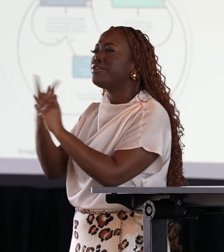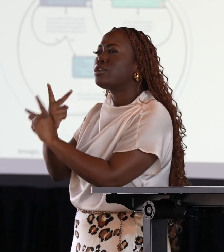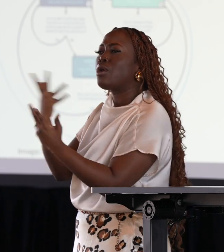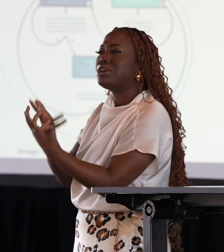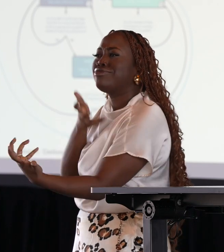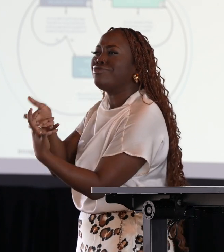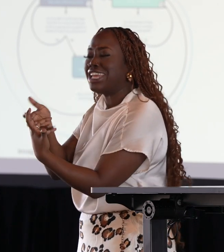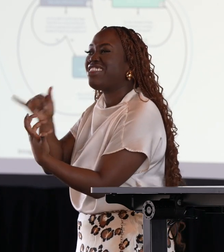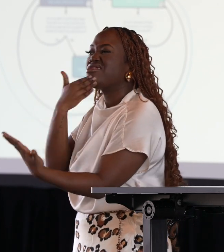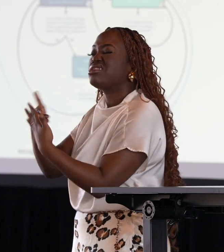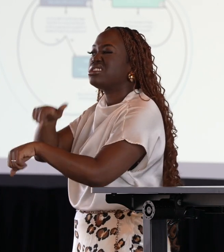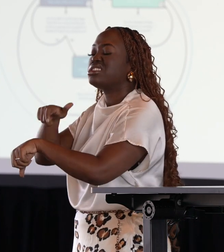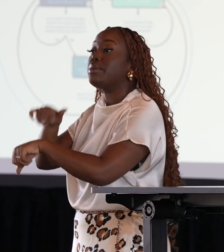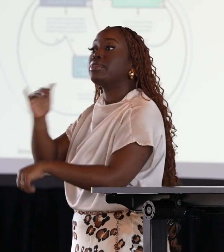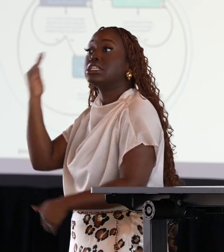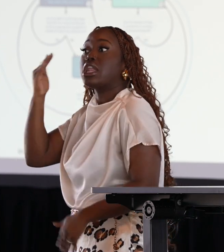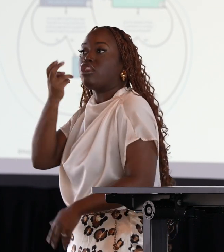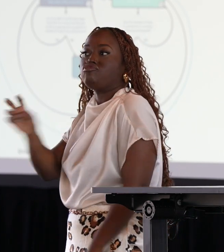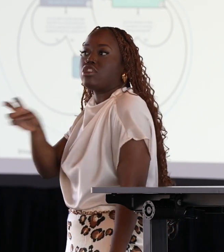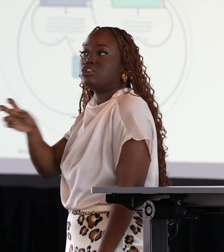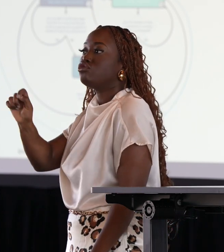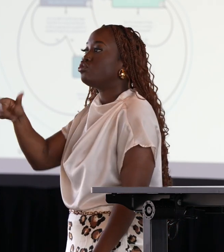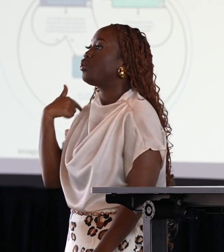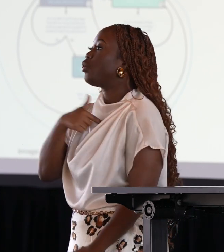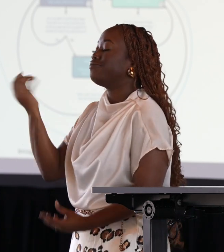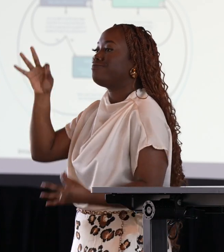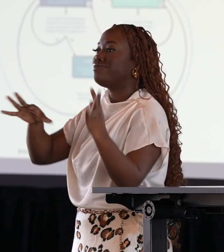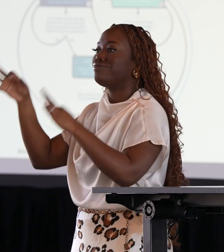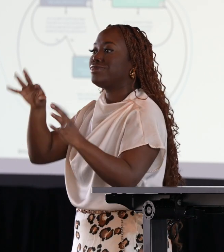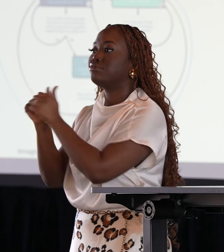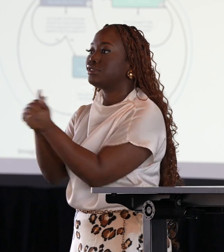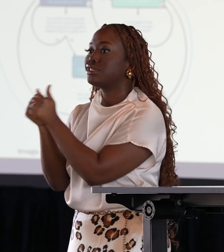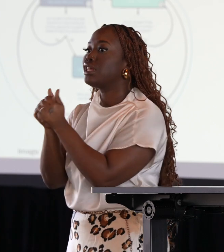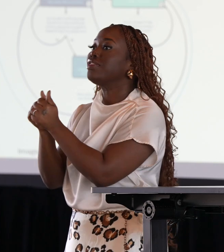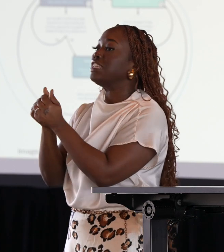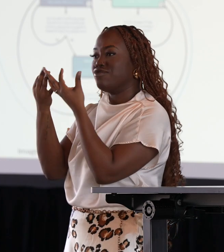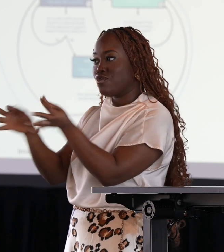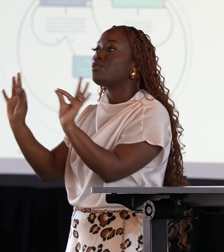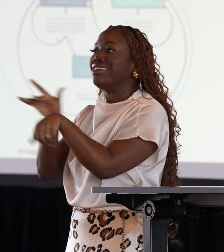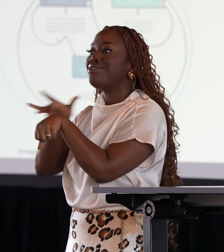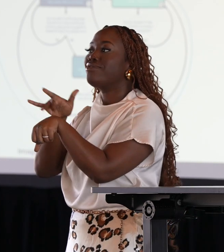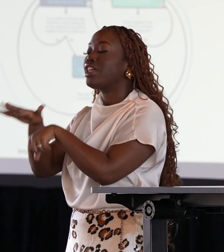time. So this is a knowledge translation tool that we put together. It is freely available on the Academy of Neurologic